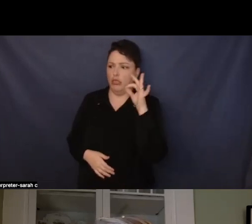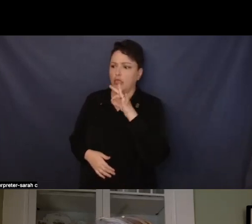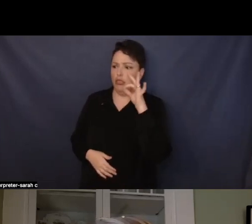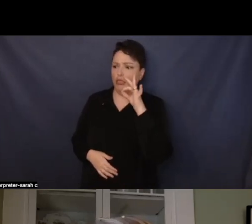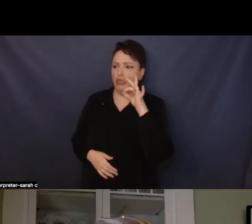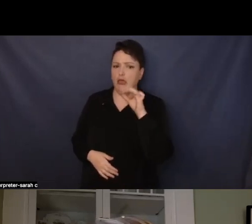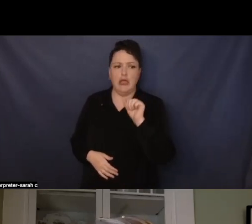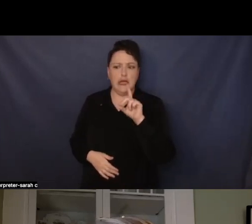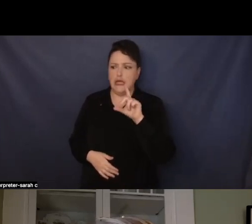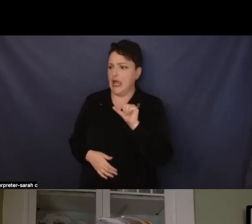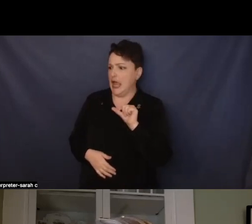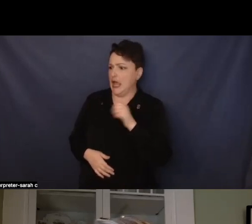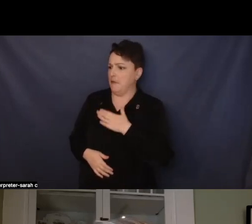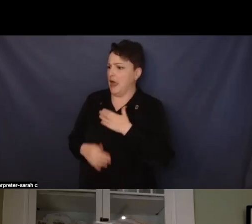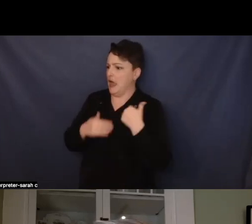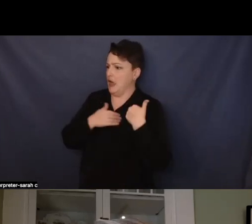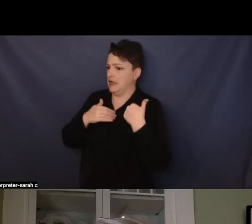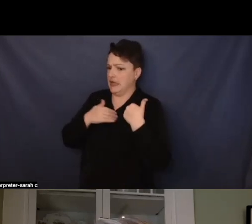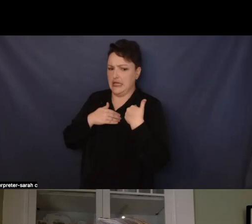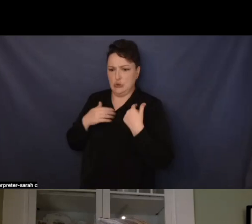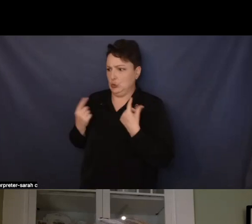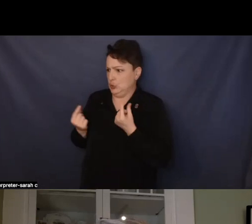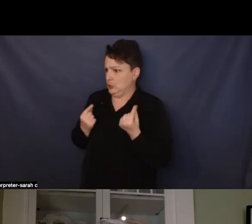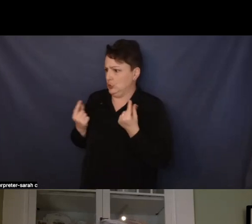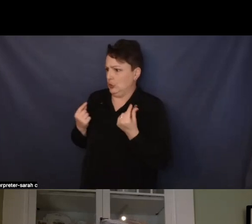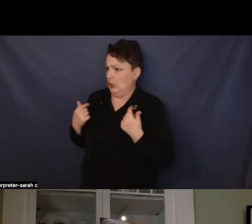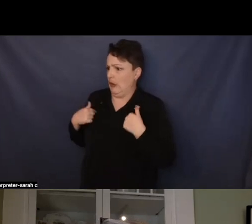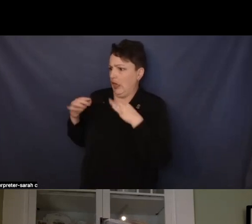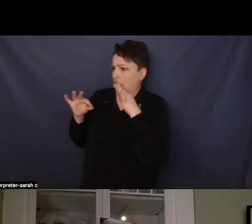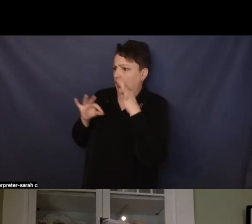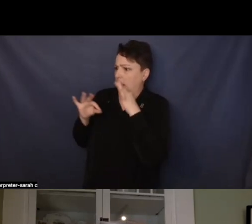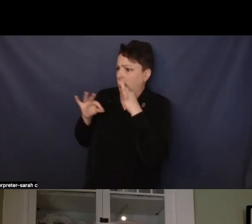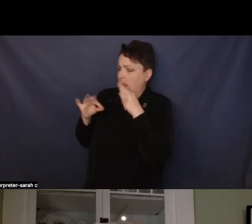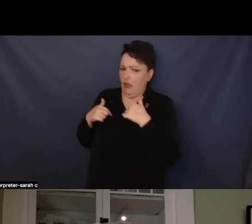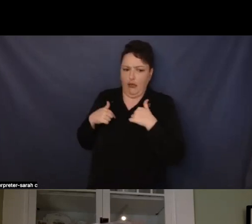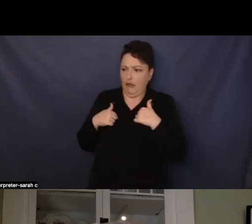the ADA. And they feel they are following the current California department of health